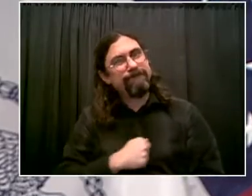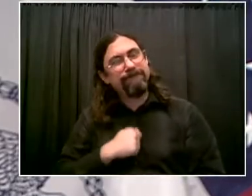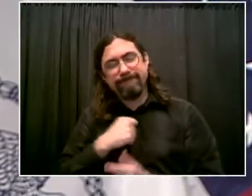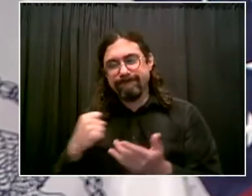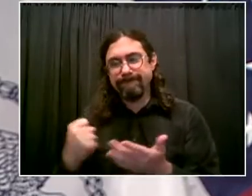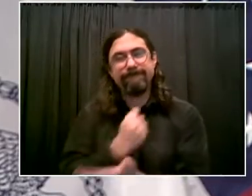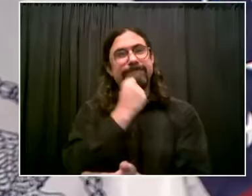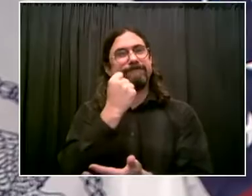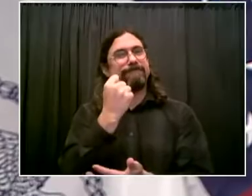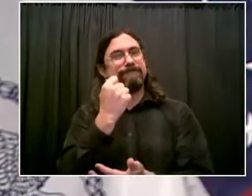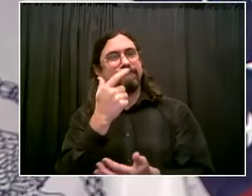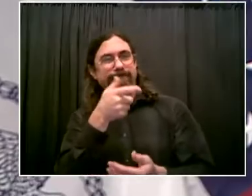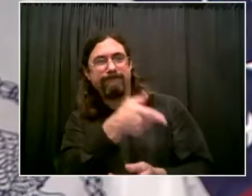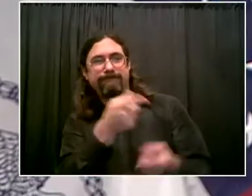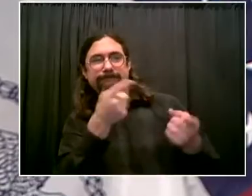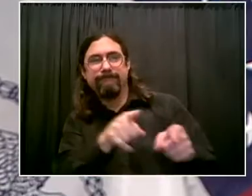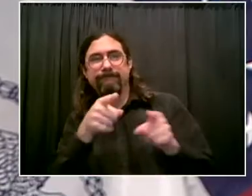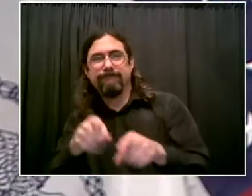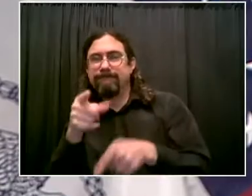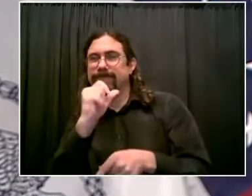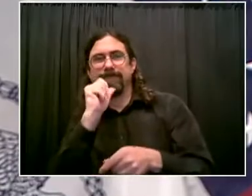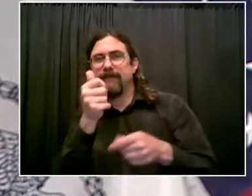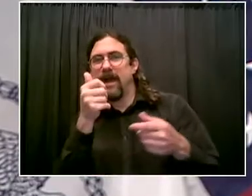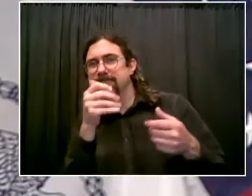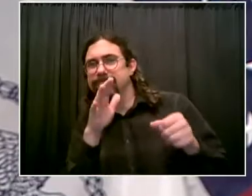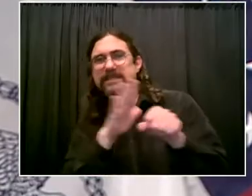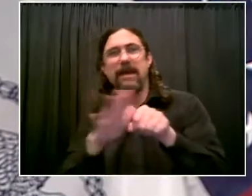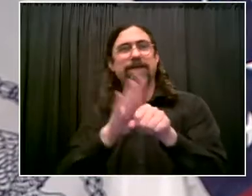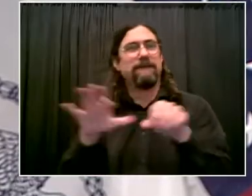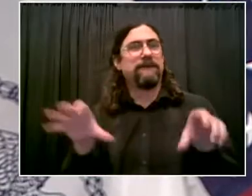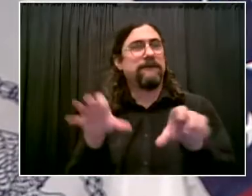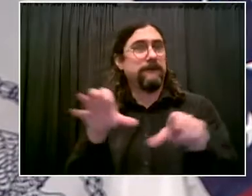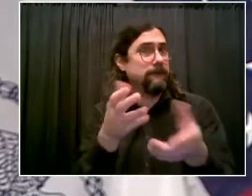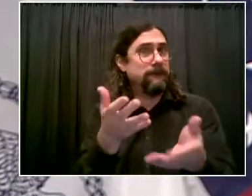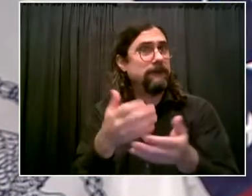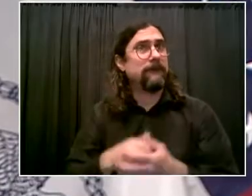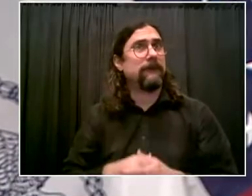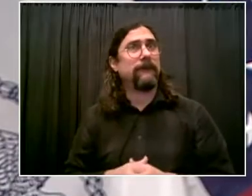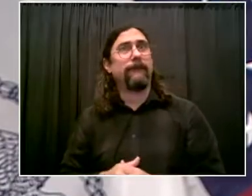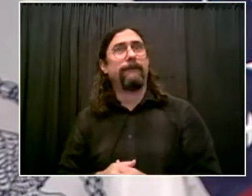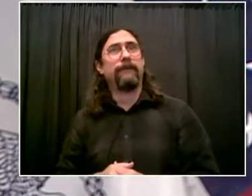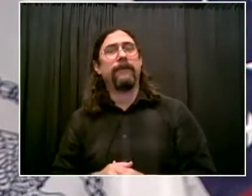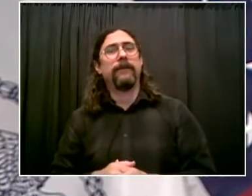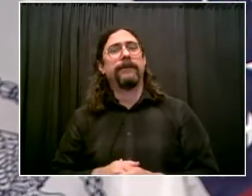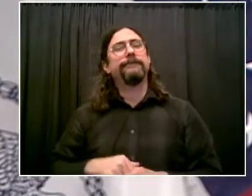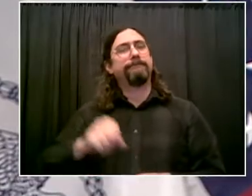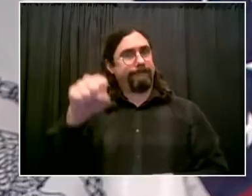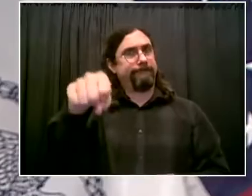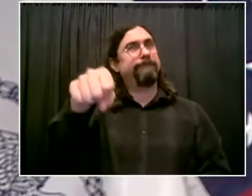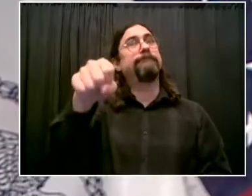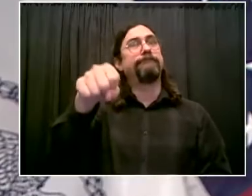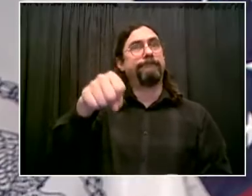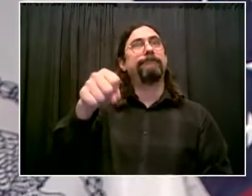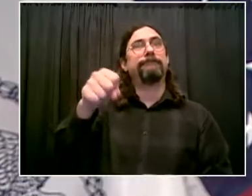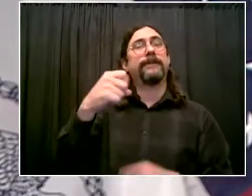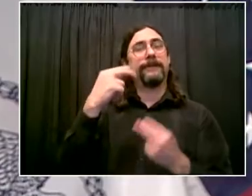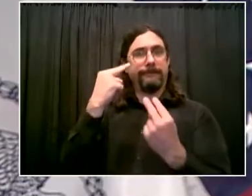BEFORE. I BELIEVE THAT THE TIME THAT ETH GHRIT THING TODO WAS TO DEFER TO THE